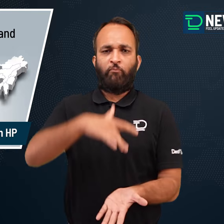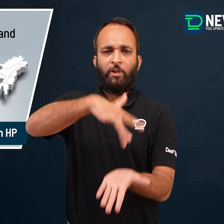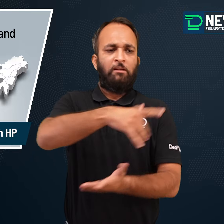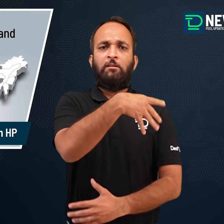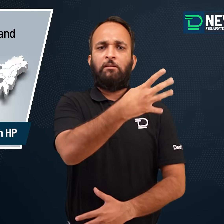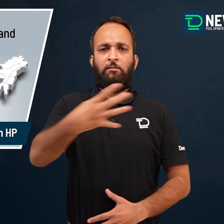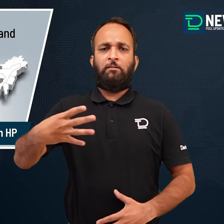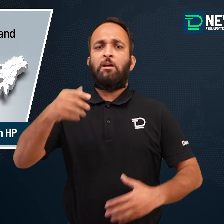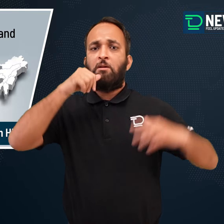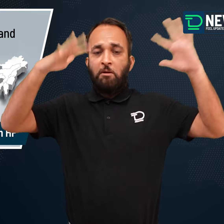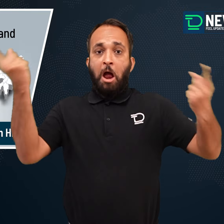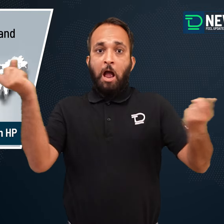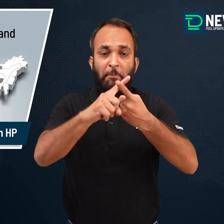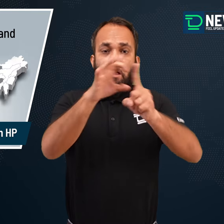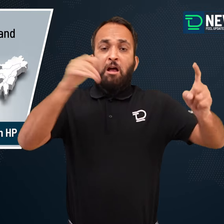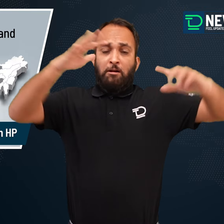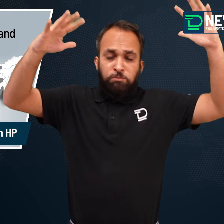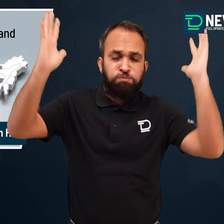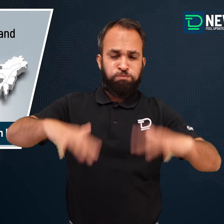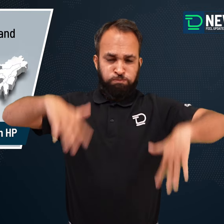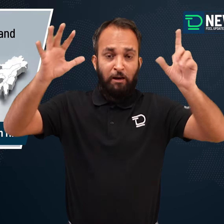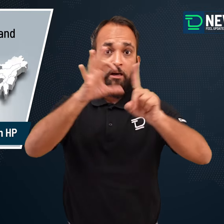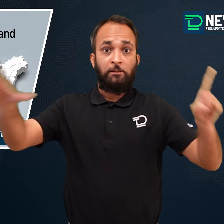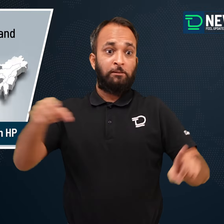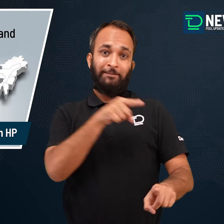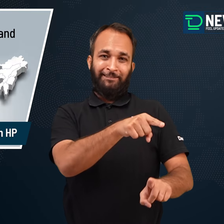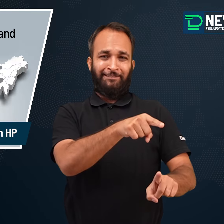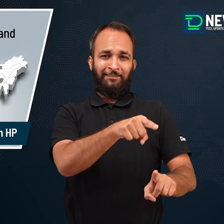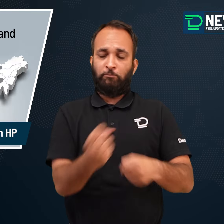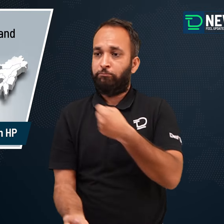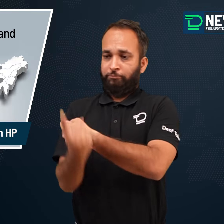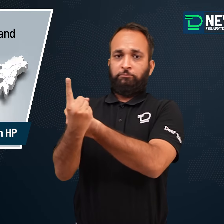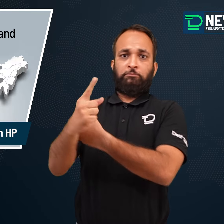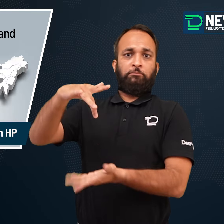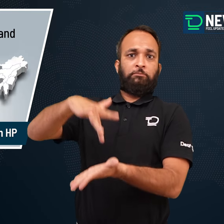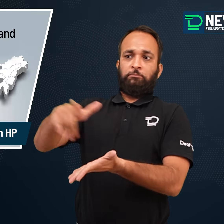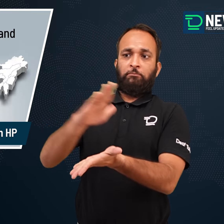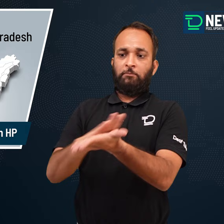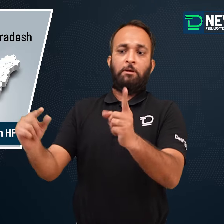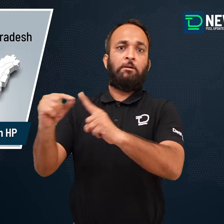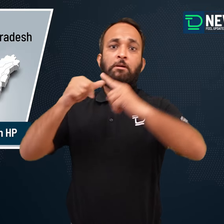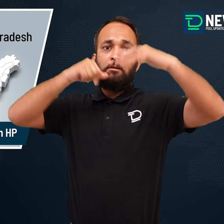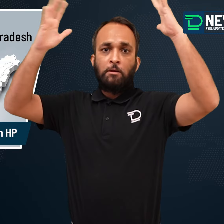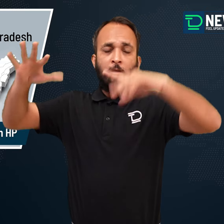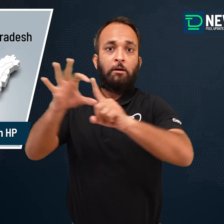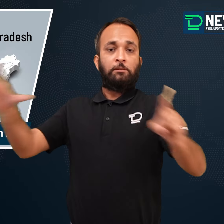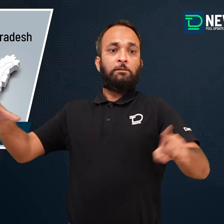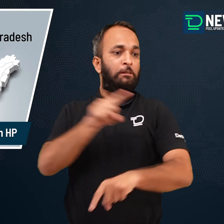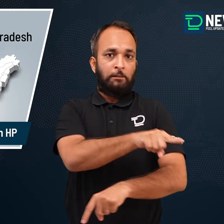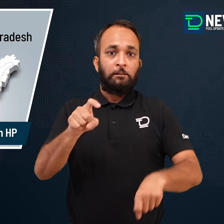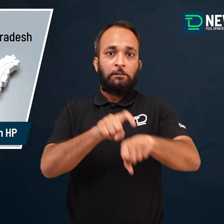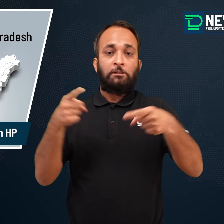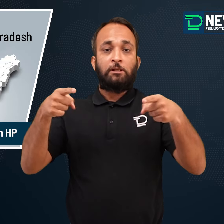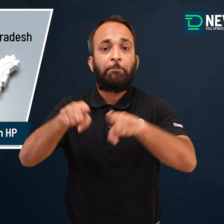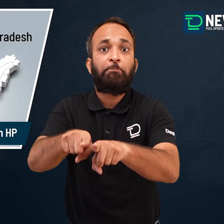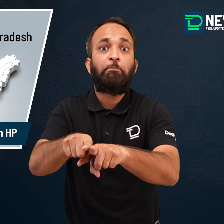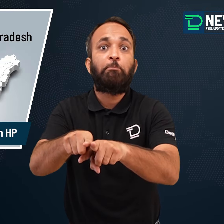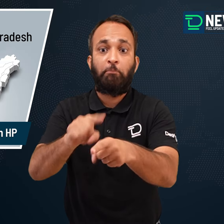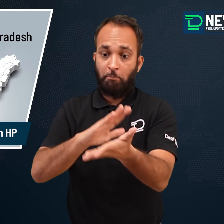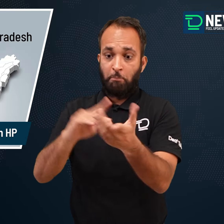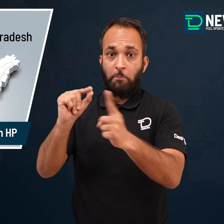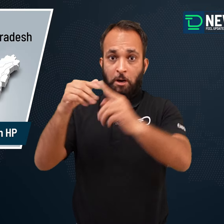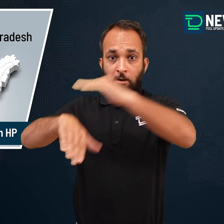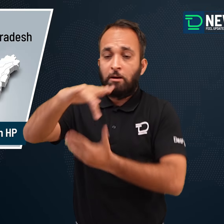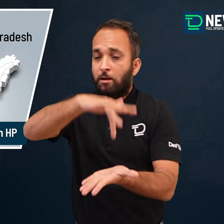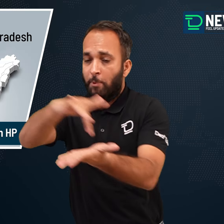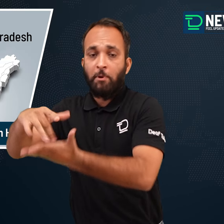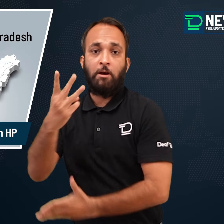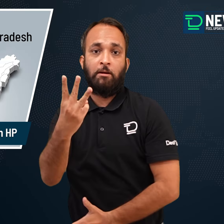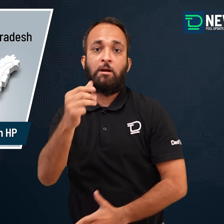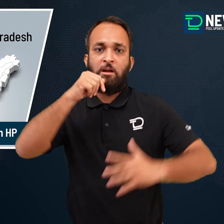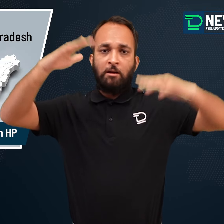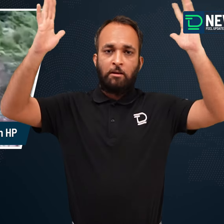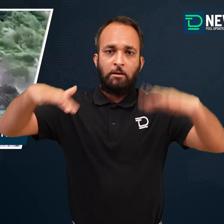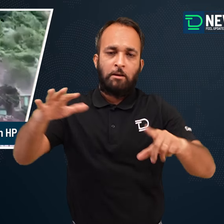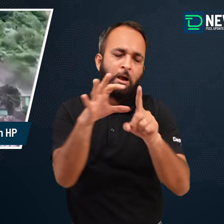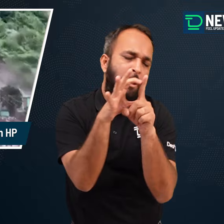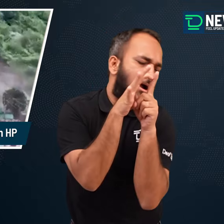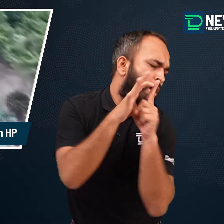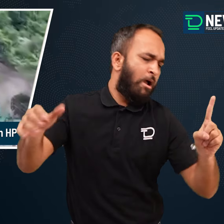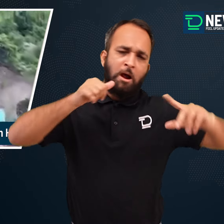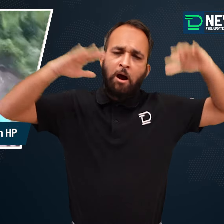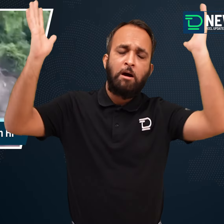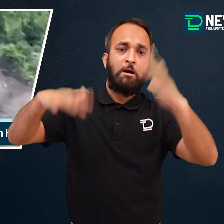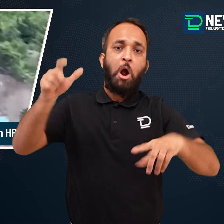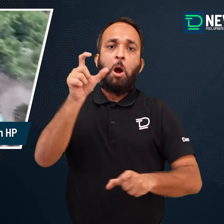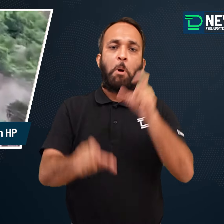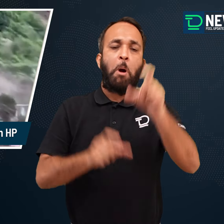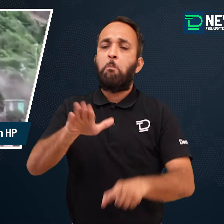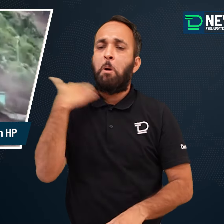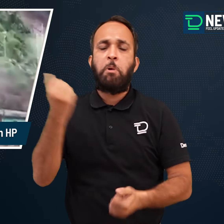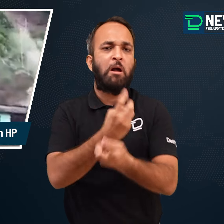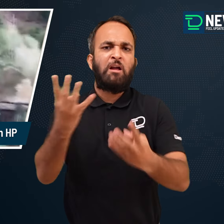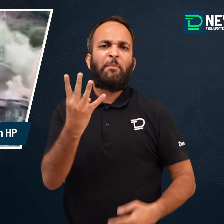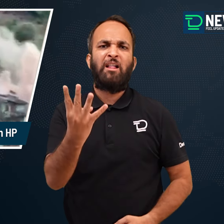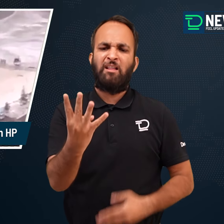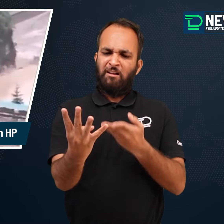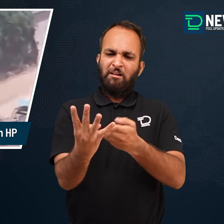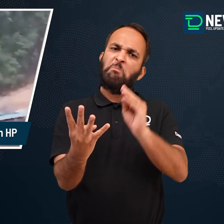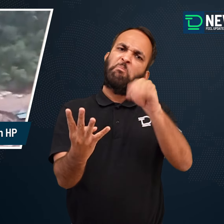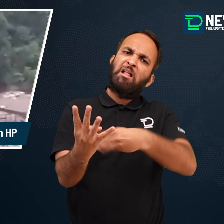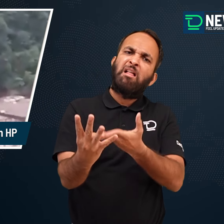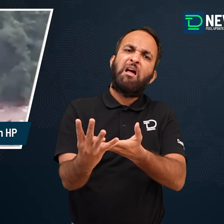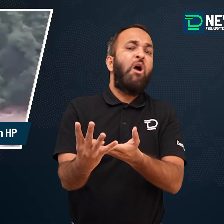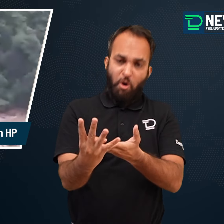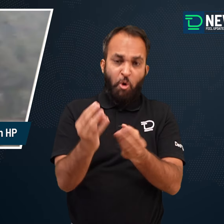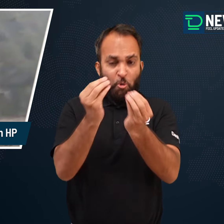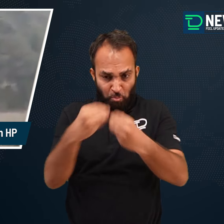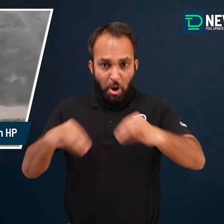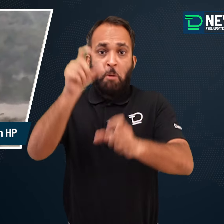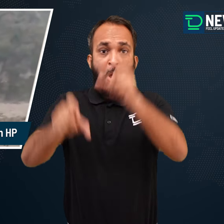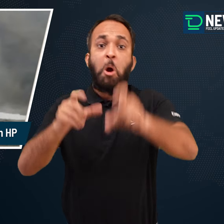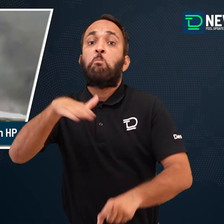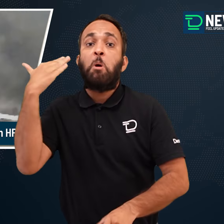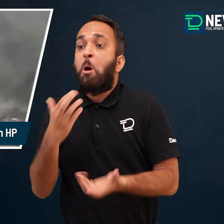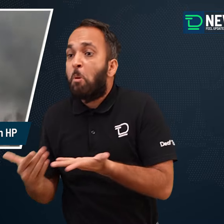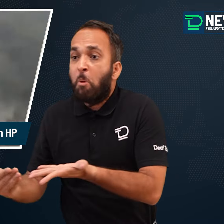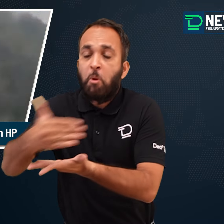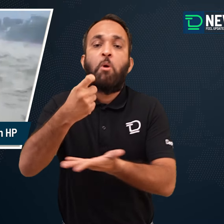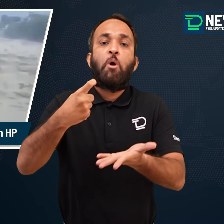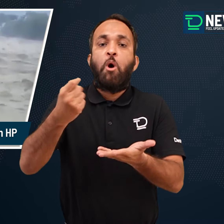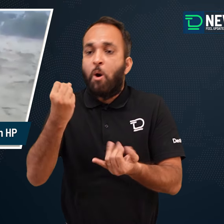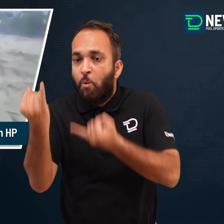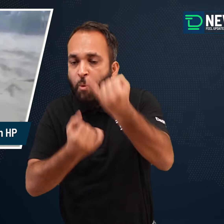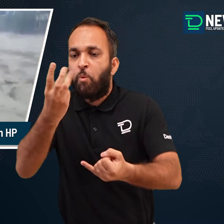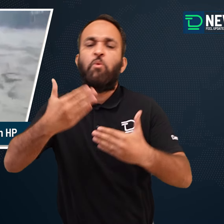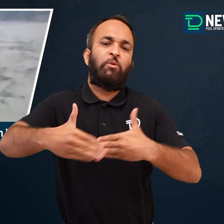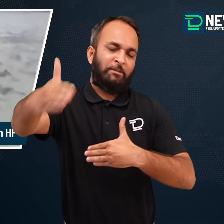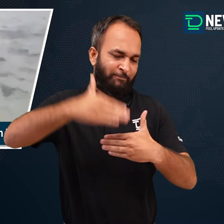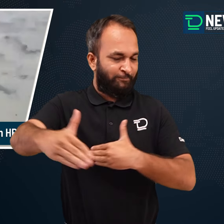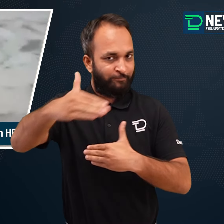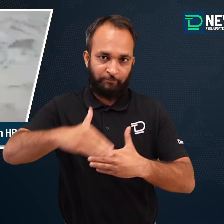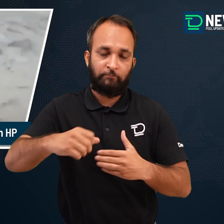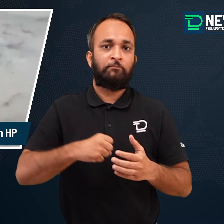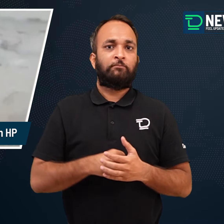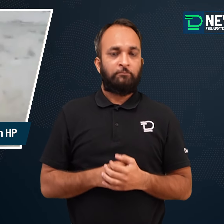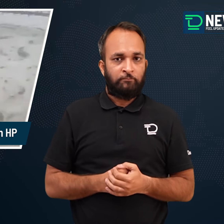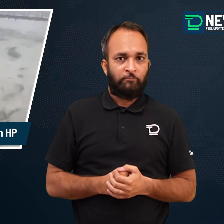Meanwhile, four people lost their lives in cloudbursts at three places in Himachal Pradesh.